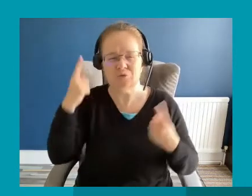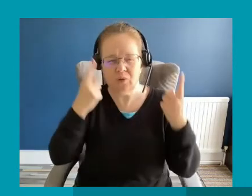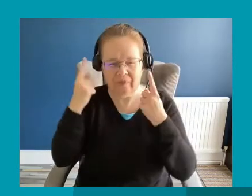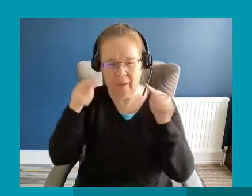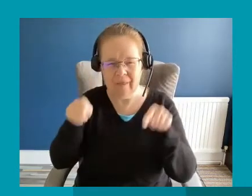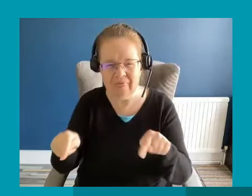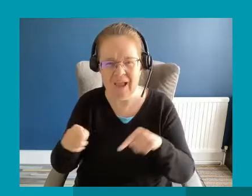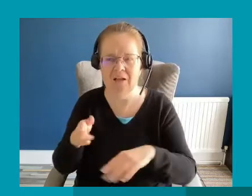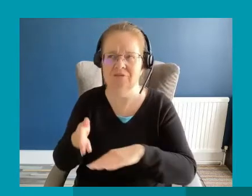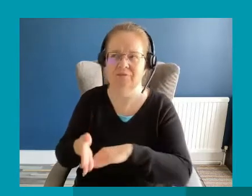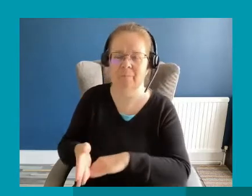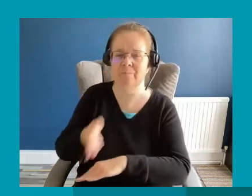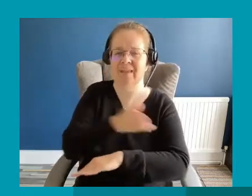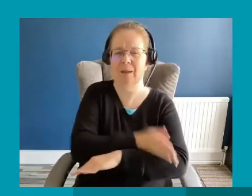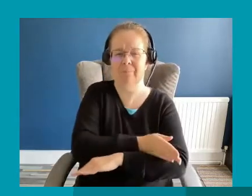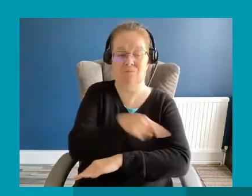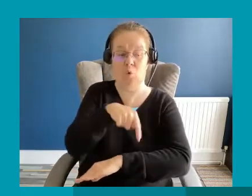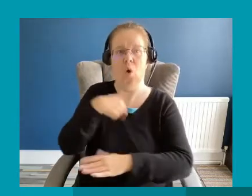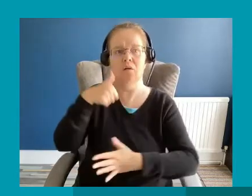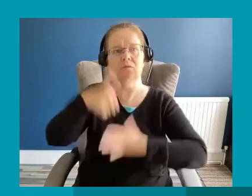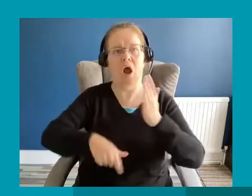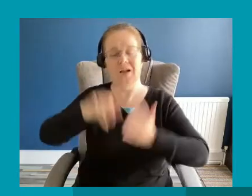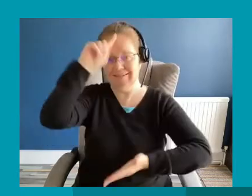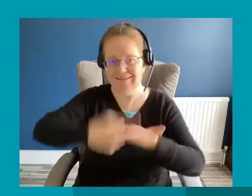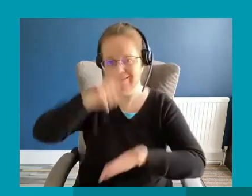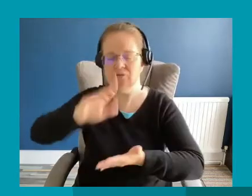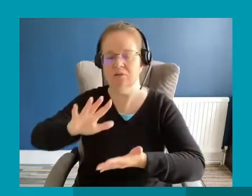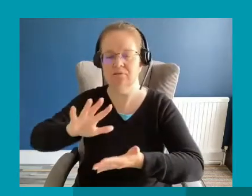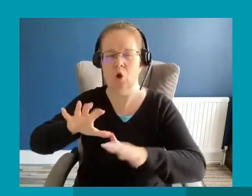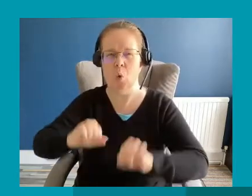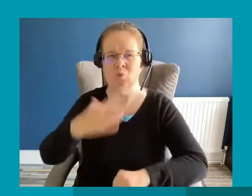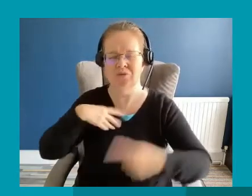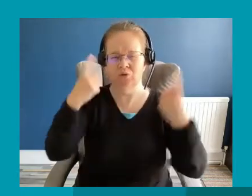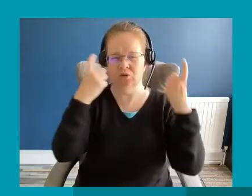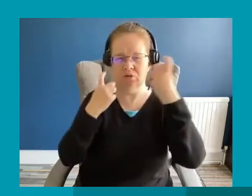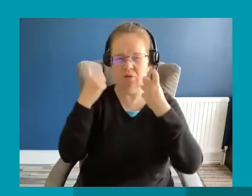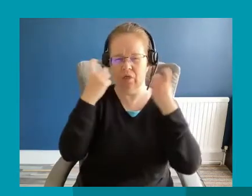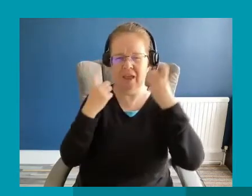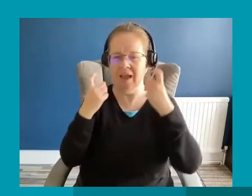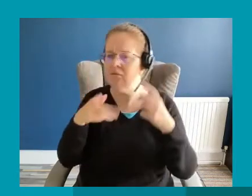right before we start making those decisions. Has anybody got any comments or anybody